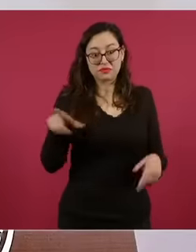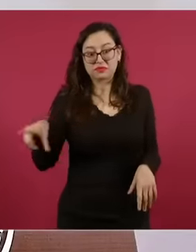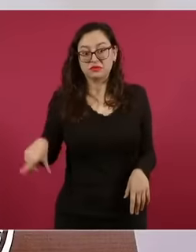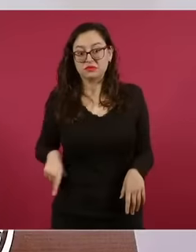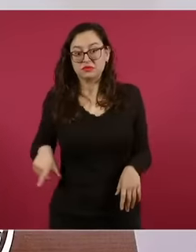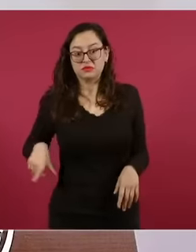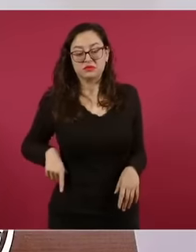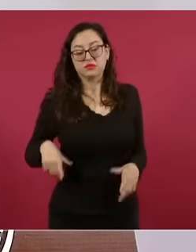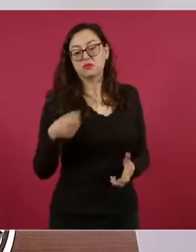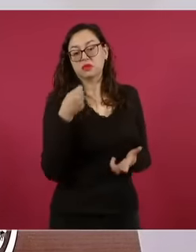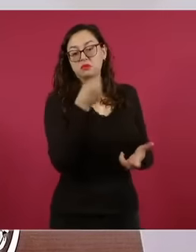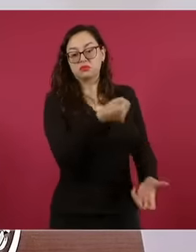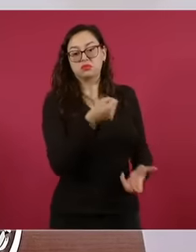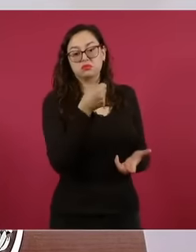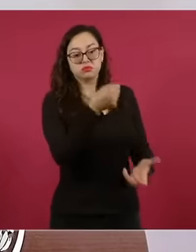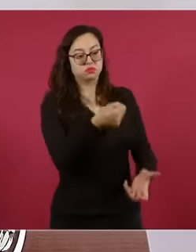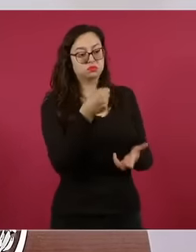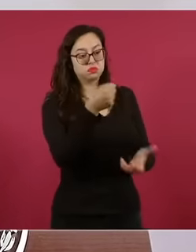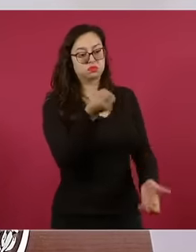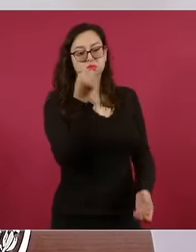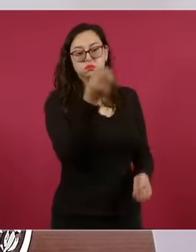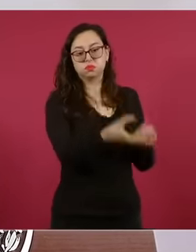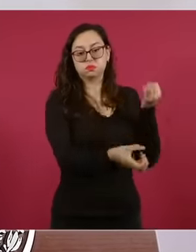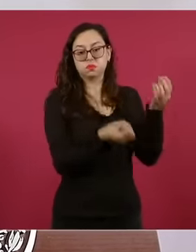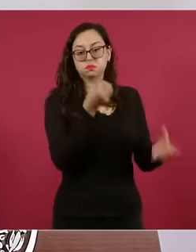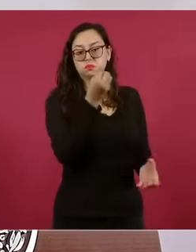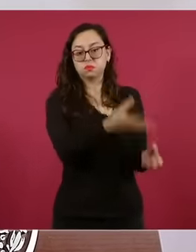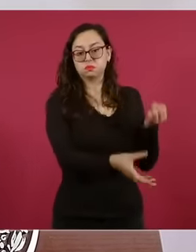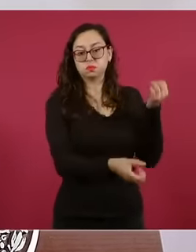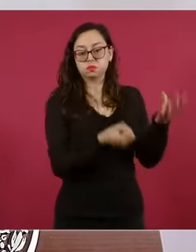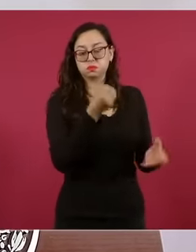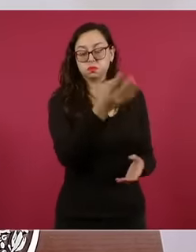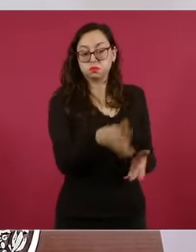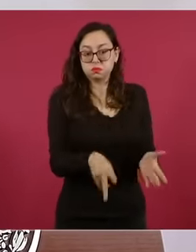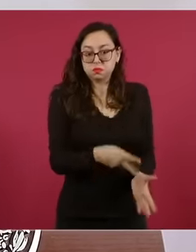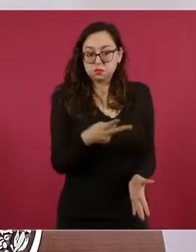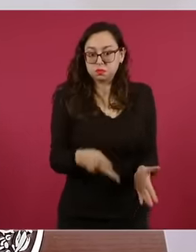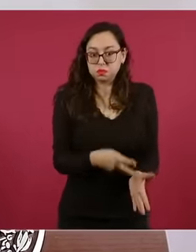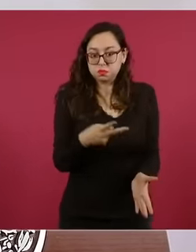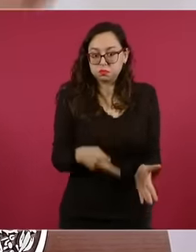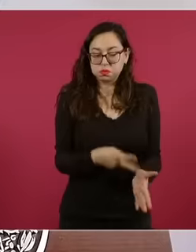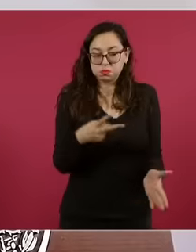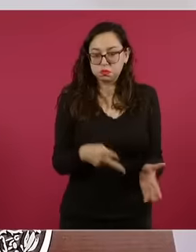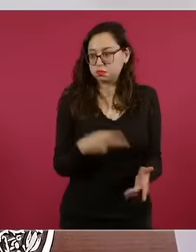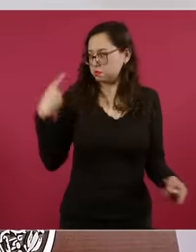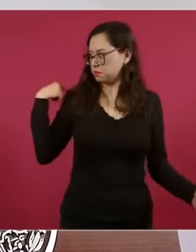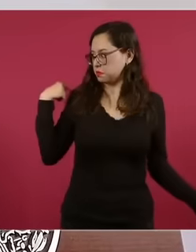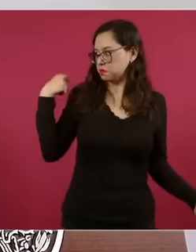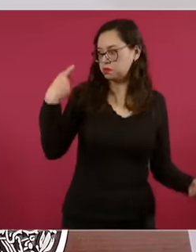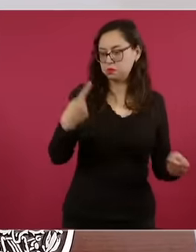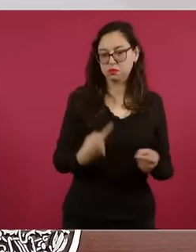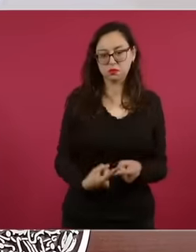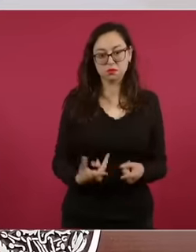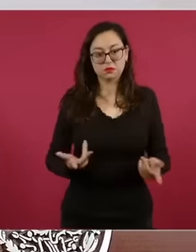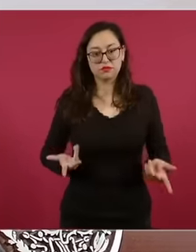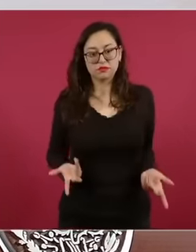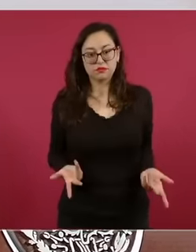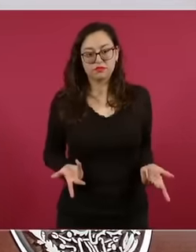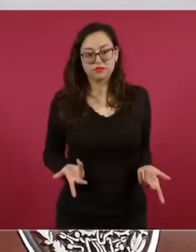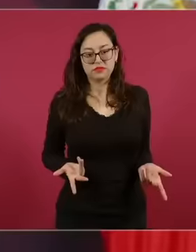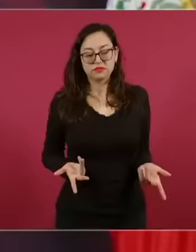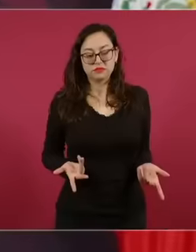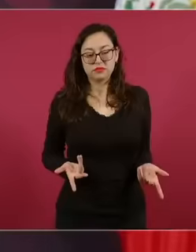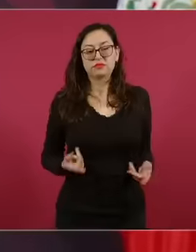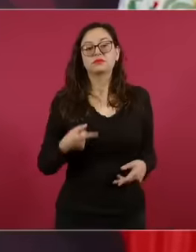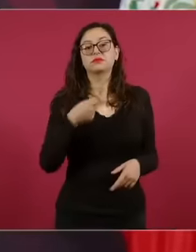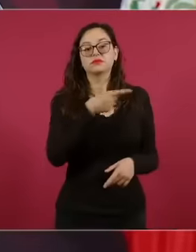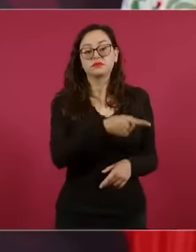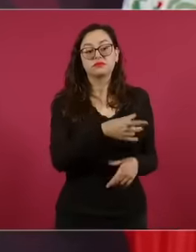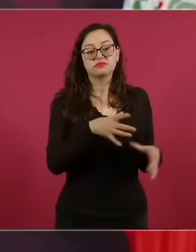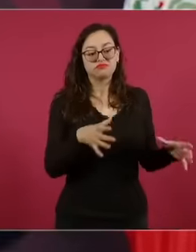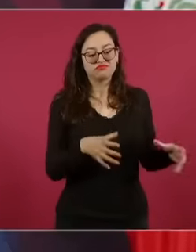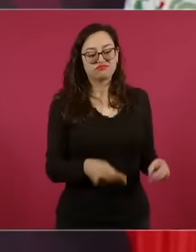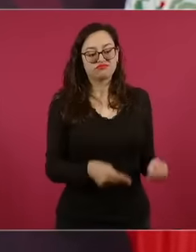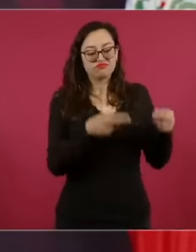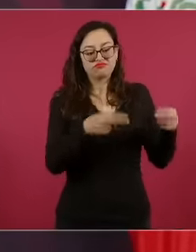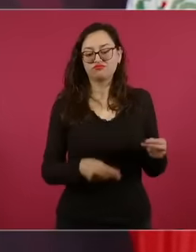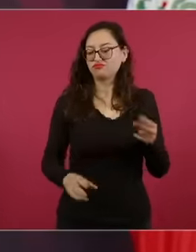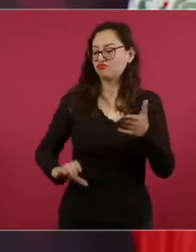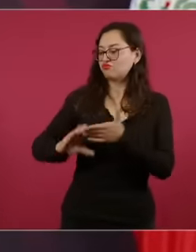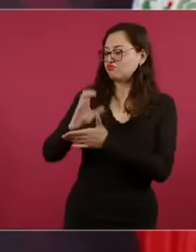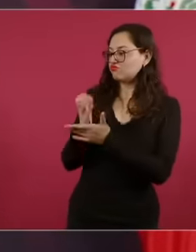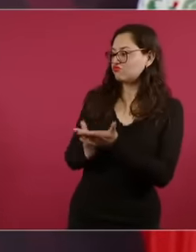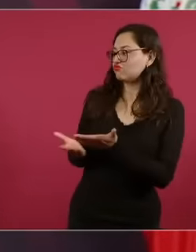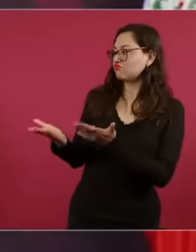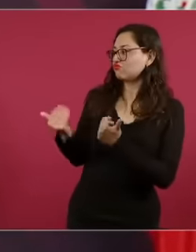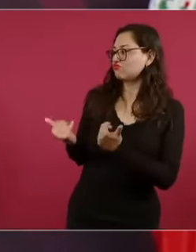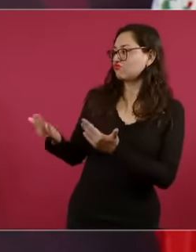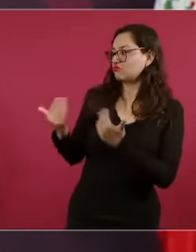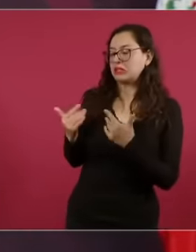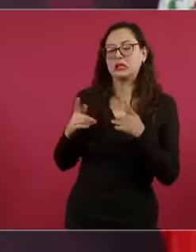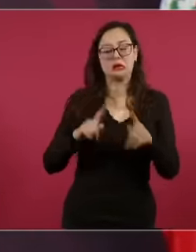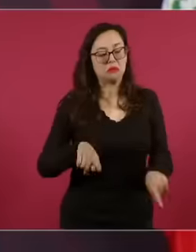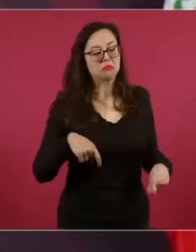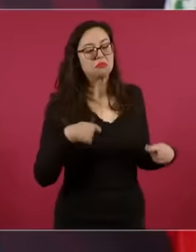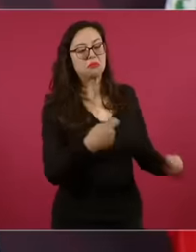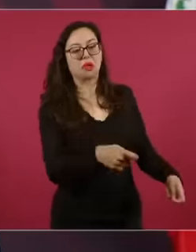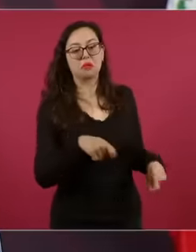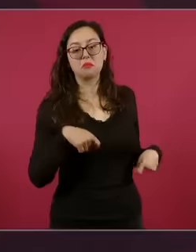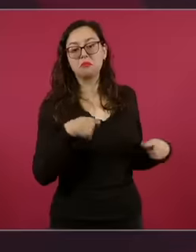main client and they could obtain juicy contracts, leonine contracts,